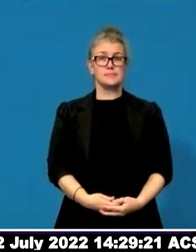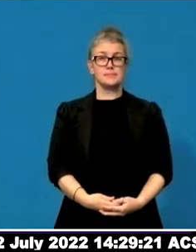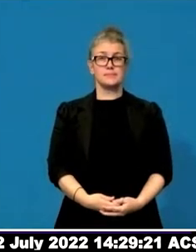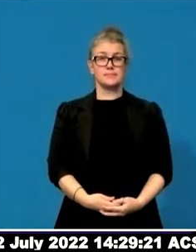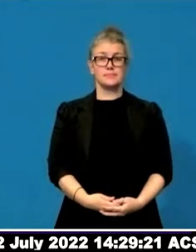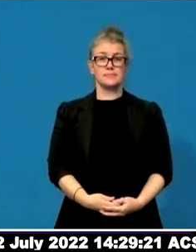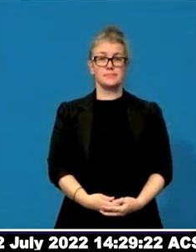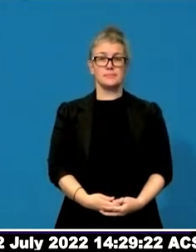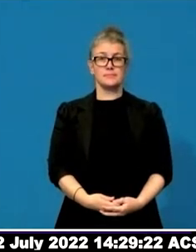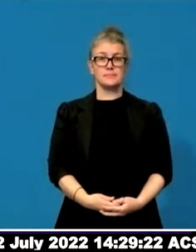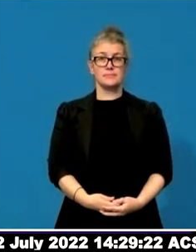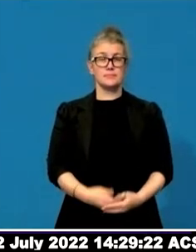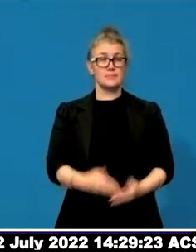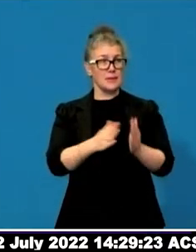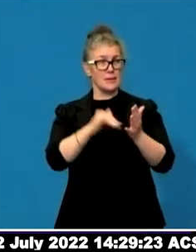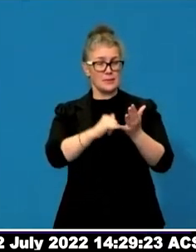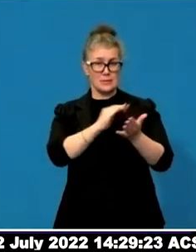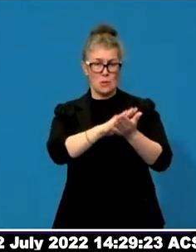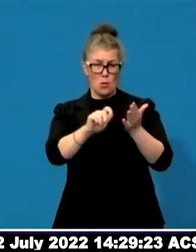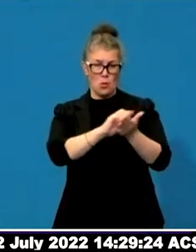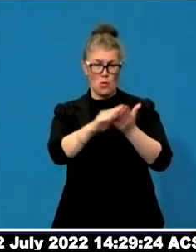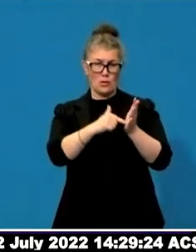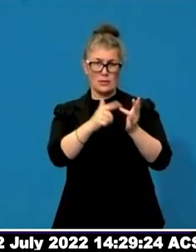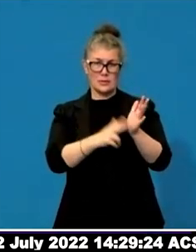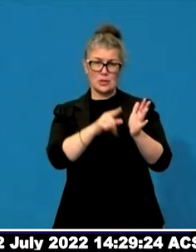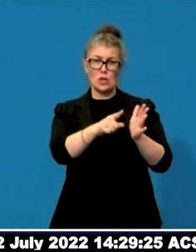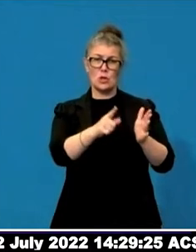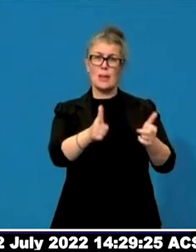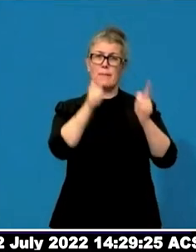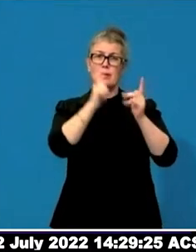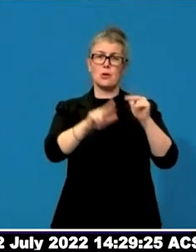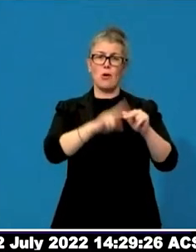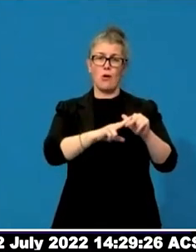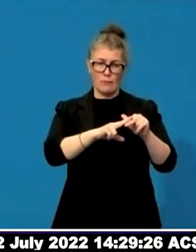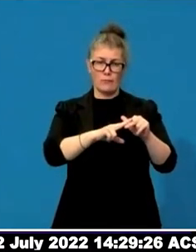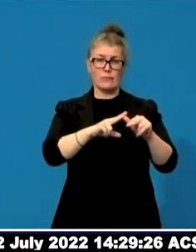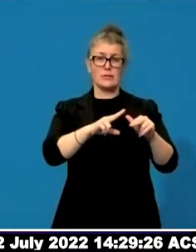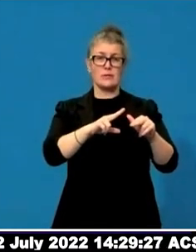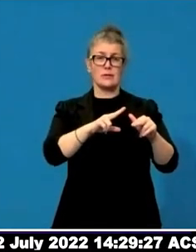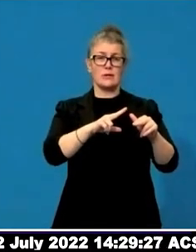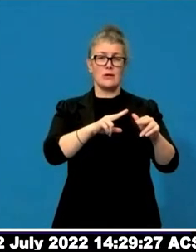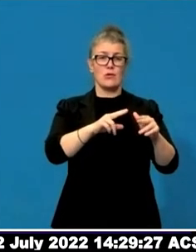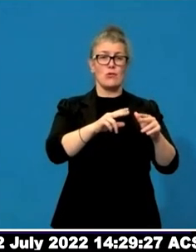Ms Houghton, you are the managing director of Creative Consultancy Proprietary Limited. Creative Consulting Proprietary Limited.